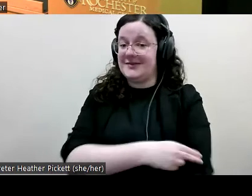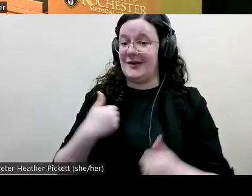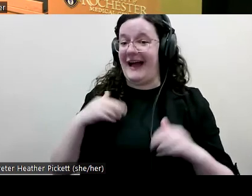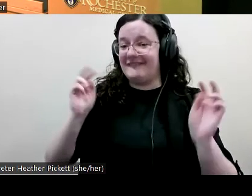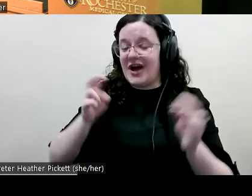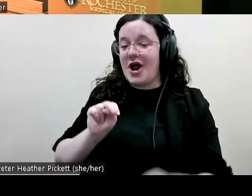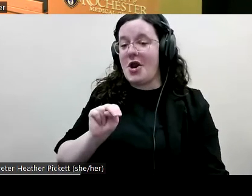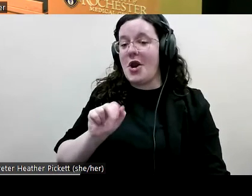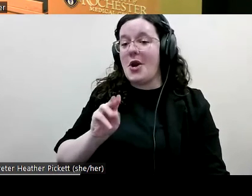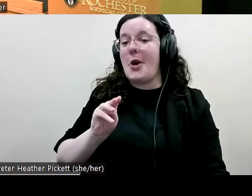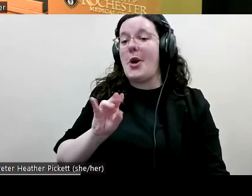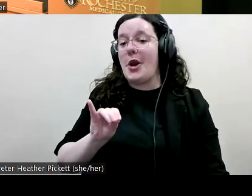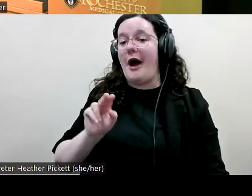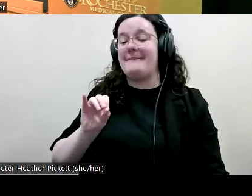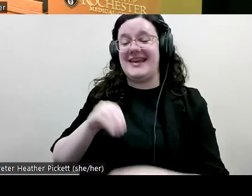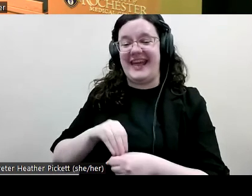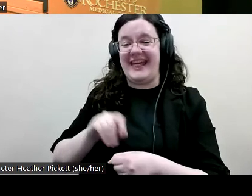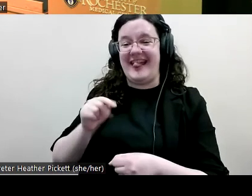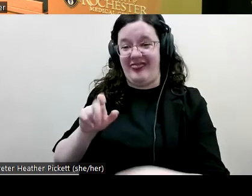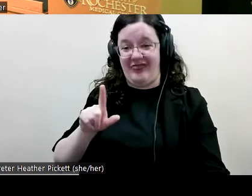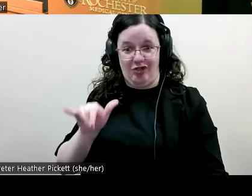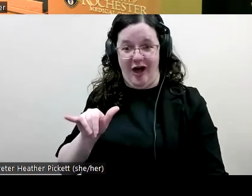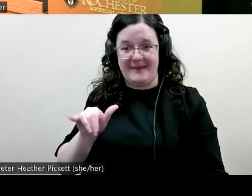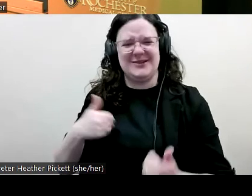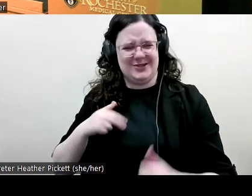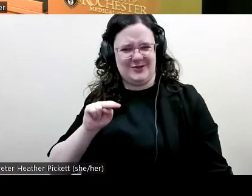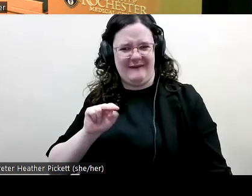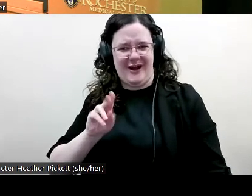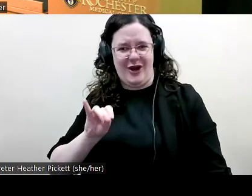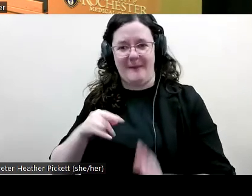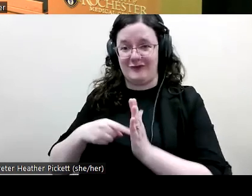the lobby near the psych unit to be able to kind of support families as they come in and out but I